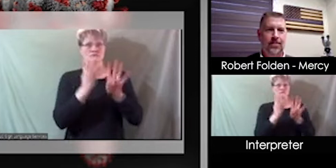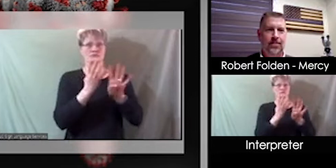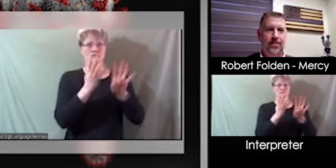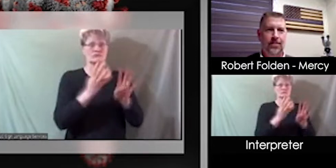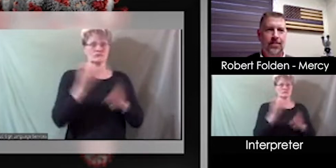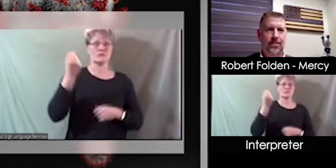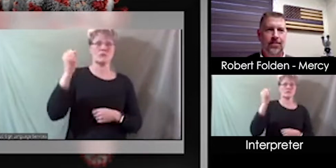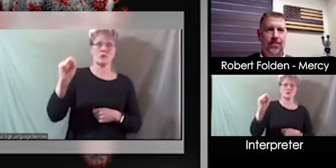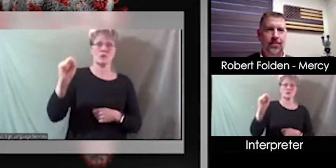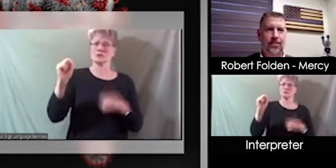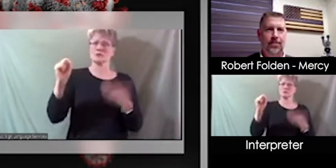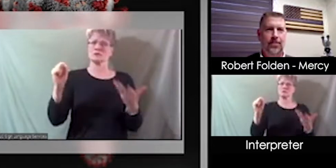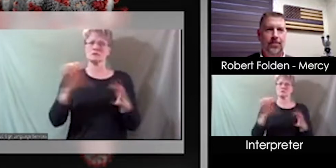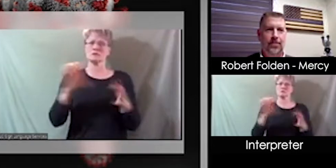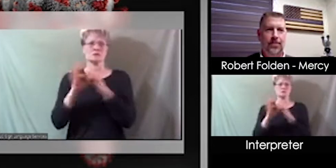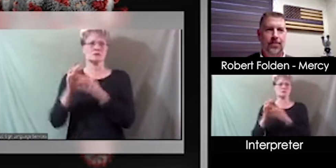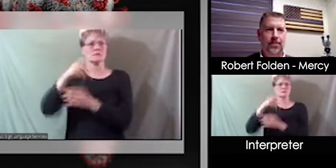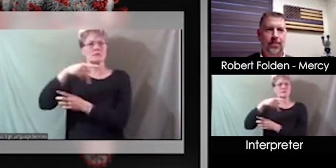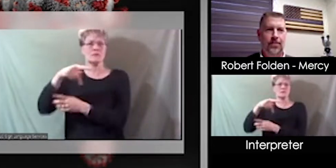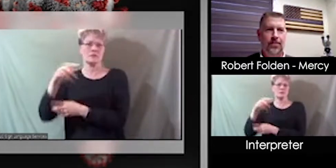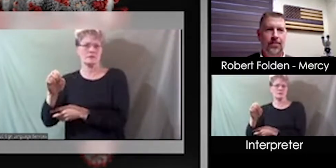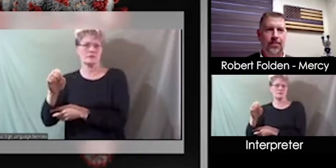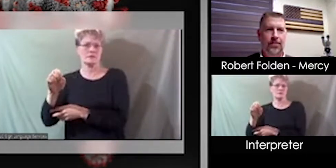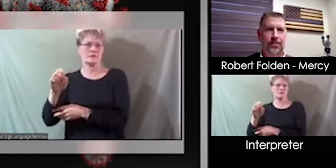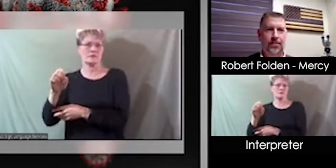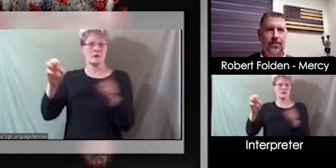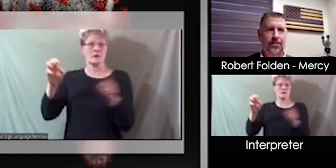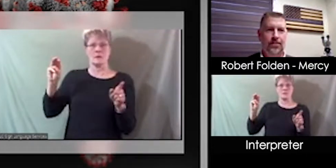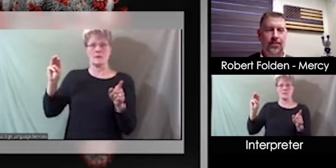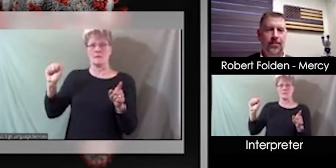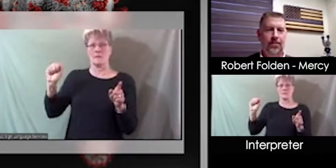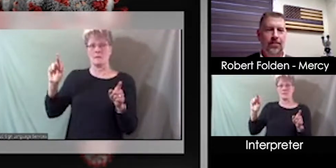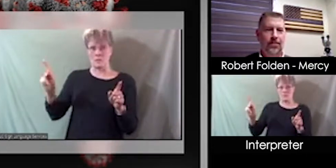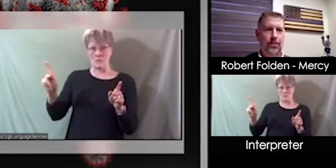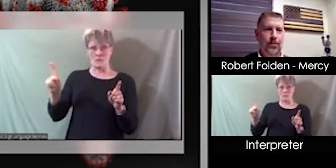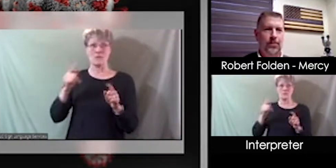what I just said around their concerns of feeling, not having a